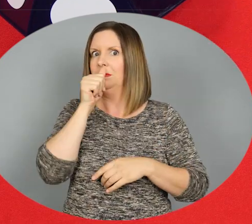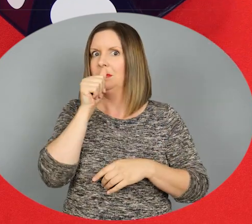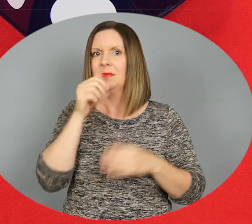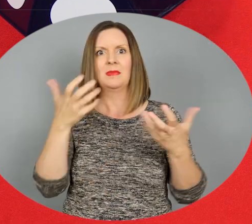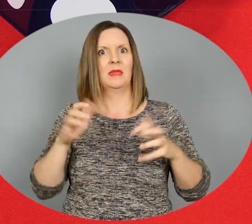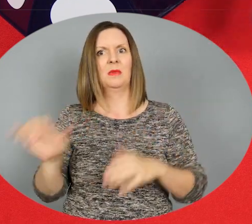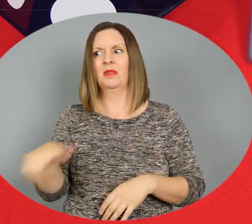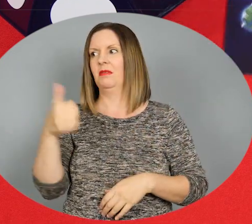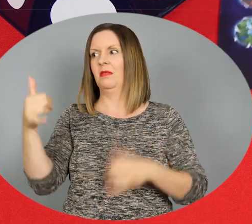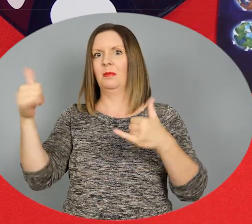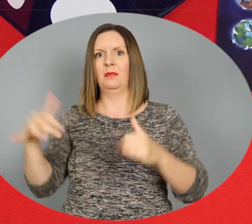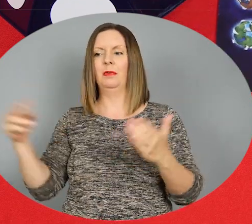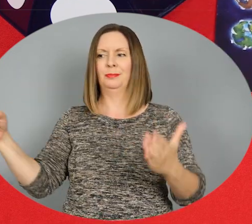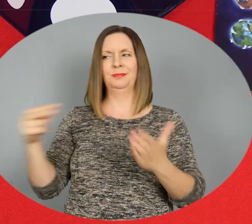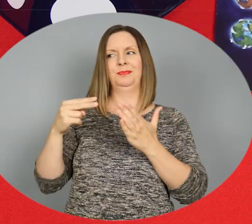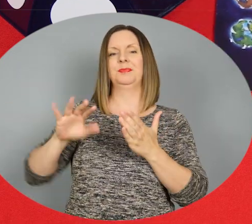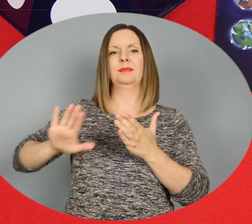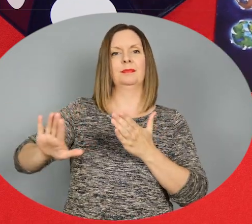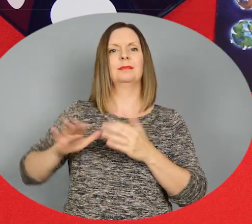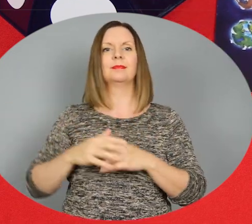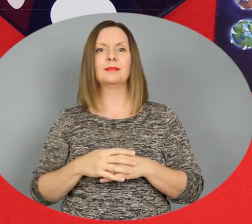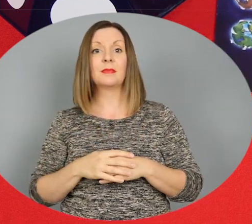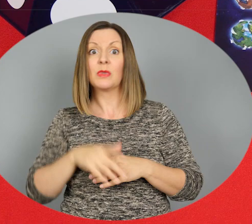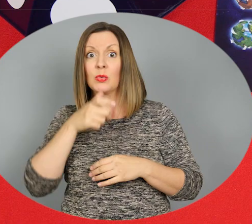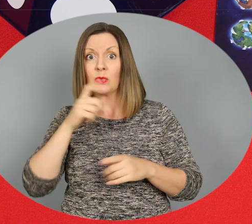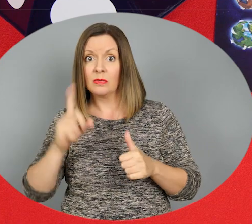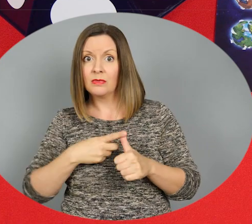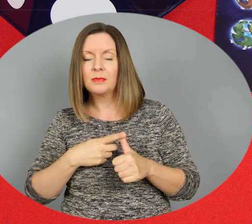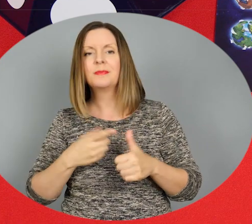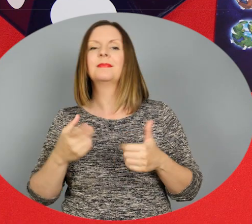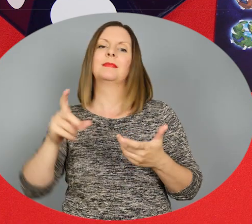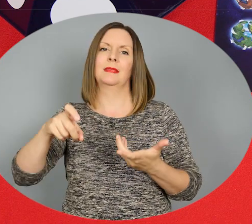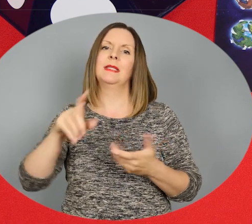that you receive, but keep it a secret from the other players. Then have the youngest